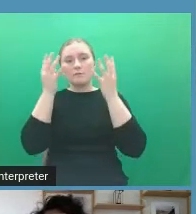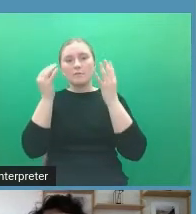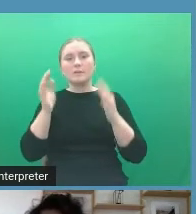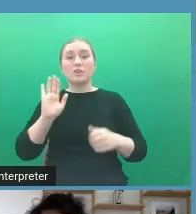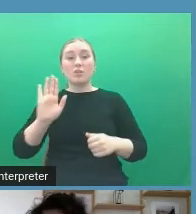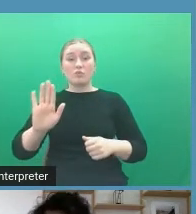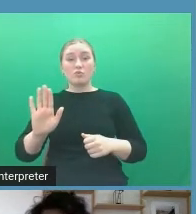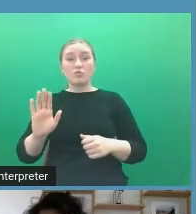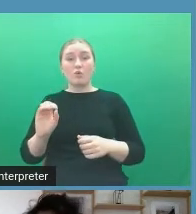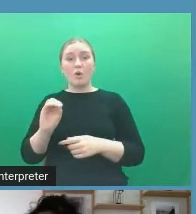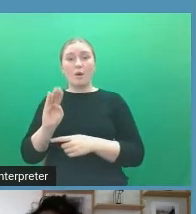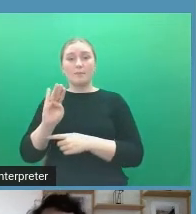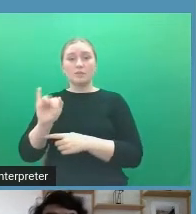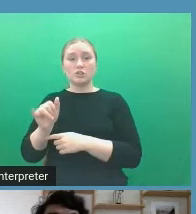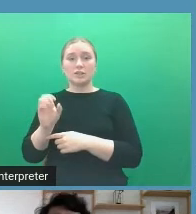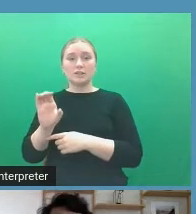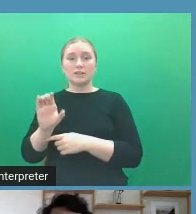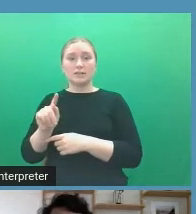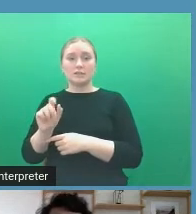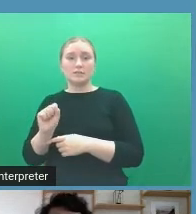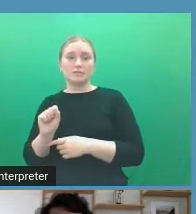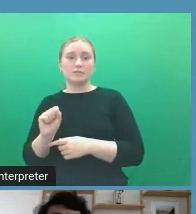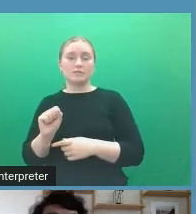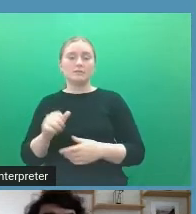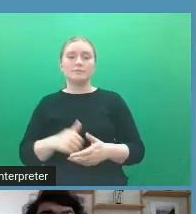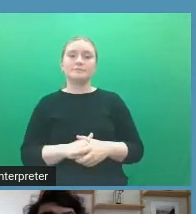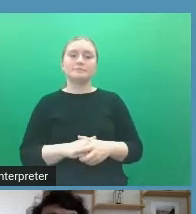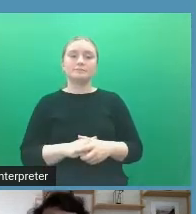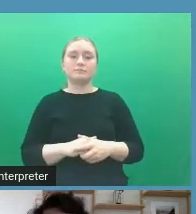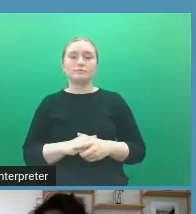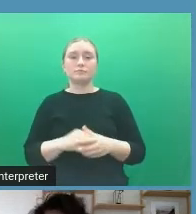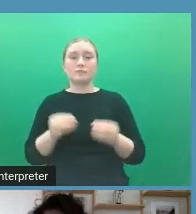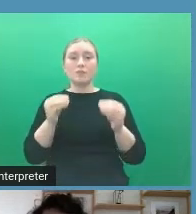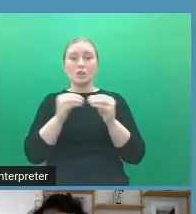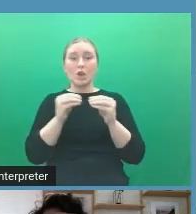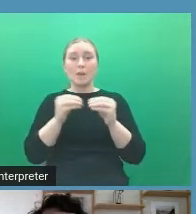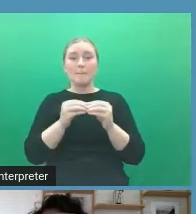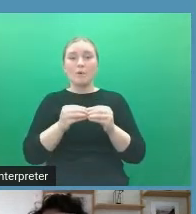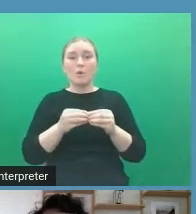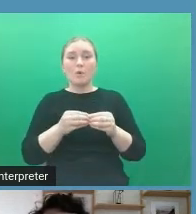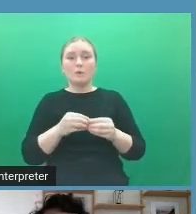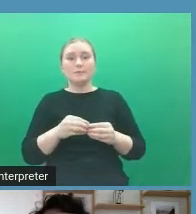there's a lot more to the collection than the physical objects like we've been talking about.